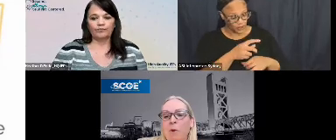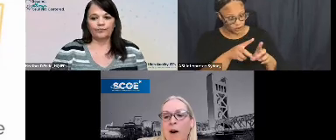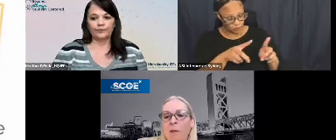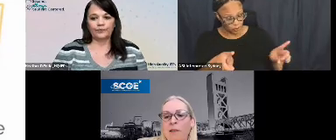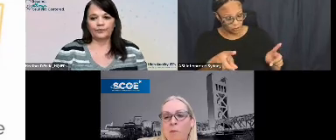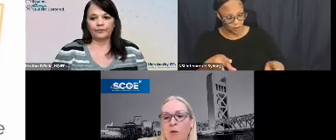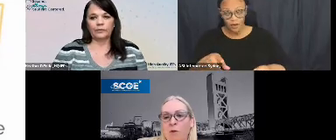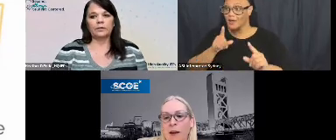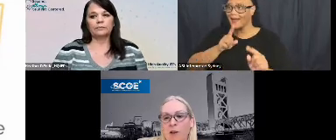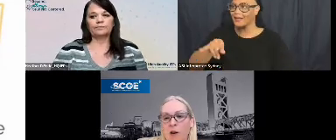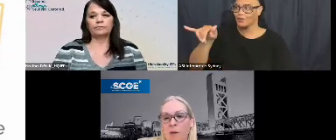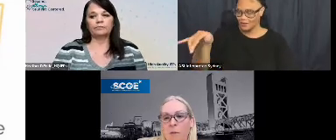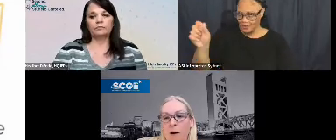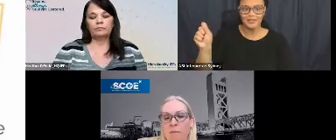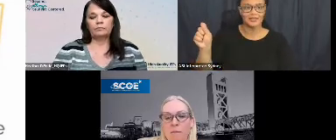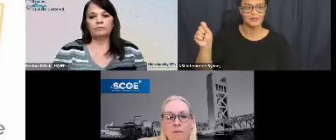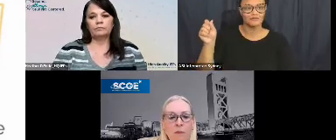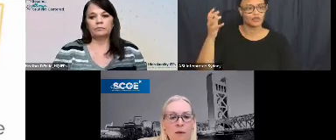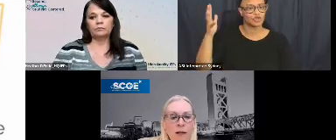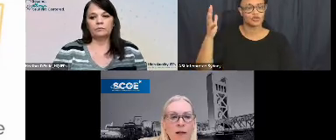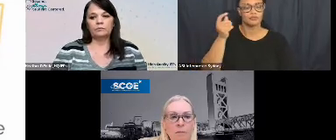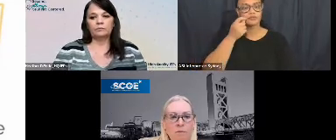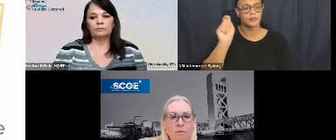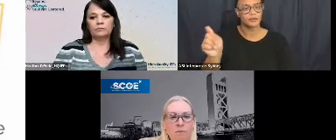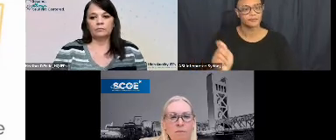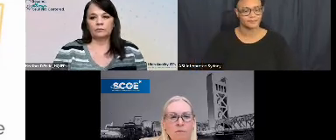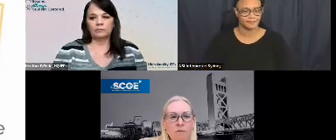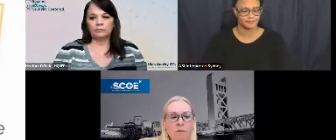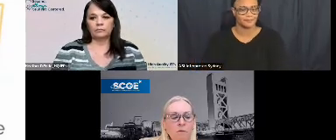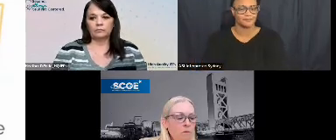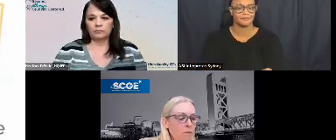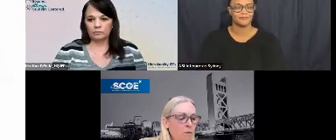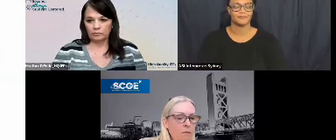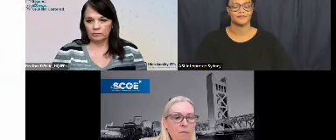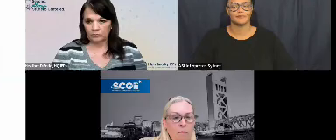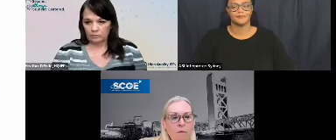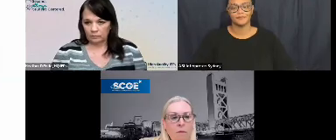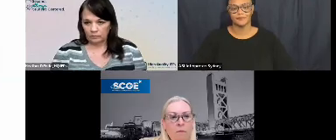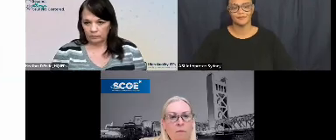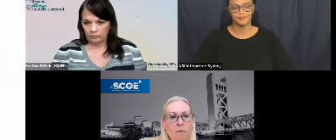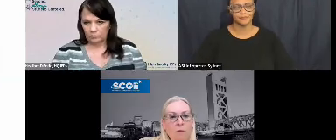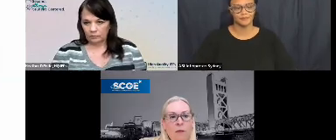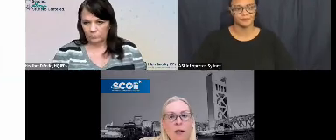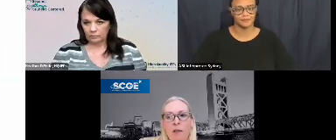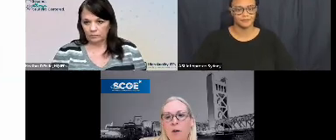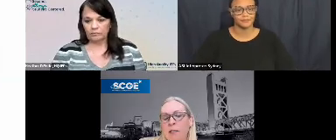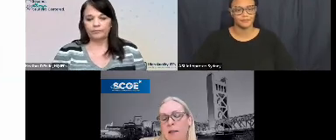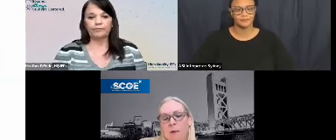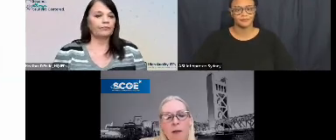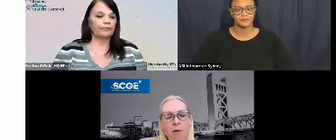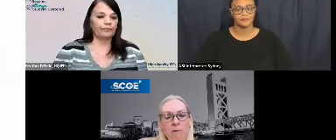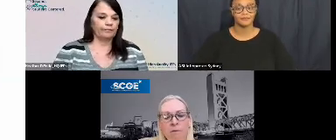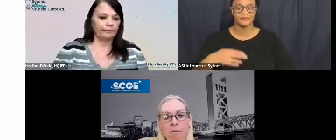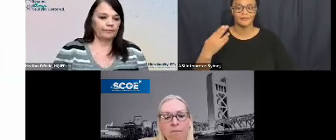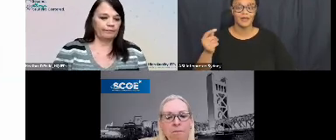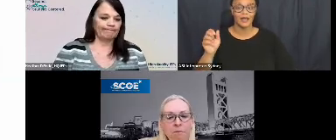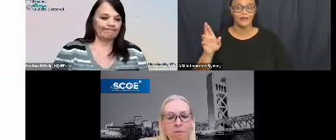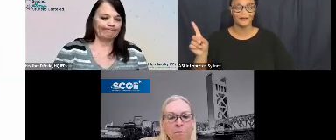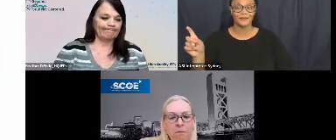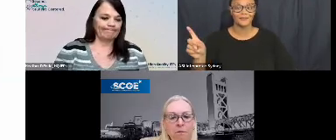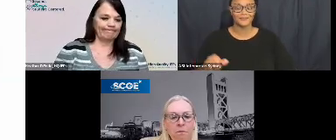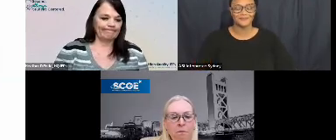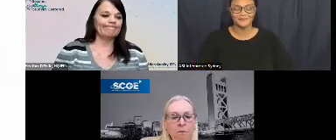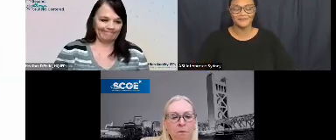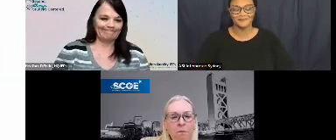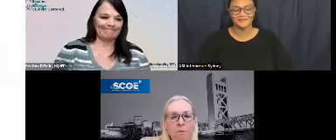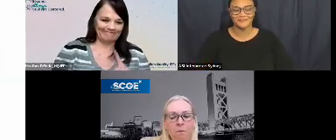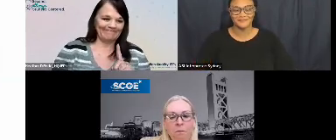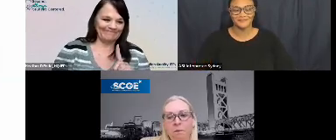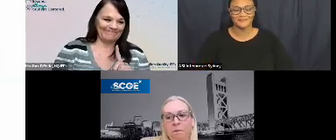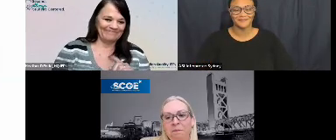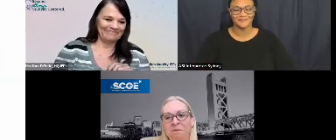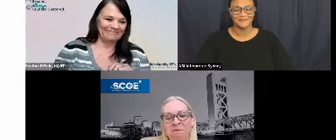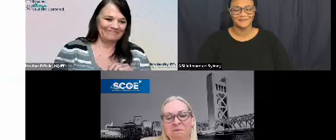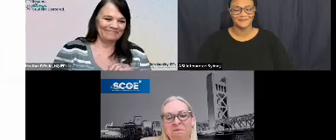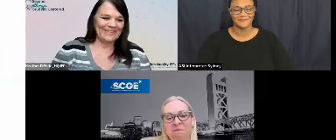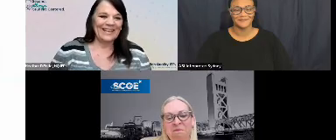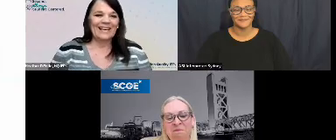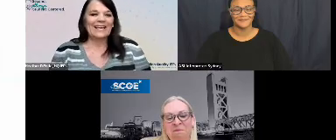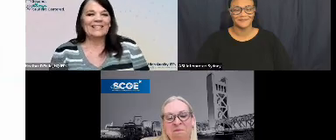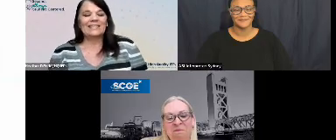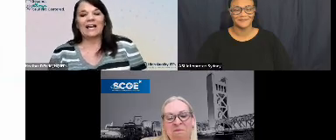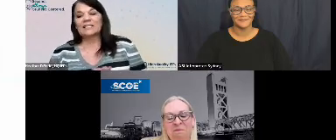other requirements I'm sure for that job as well. Next slide. Heather, you want to take this one?